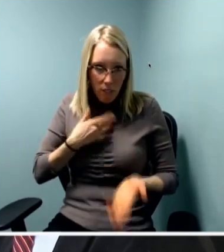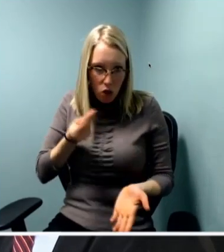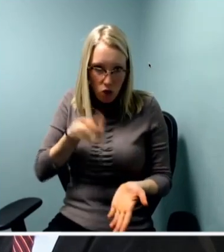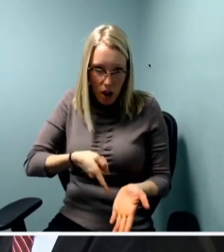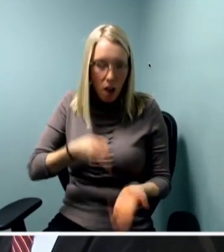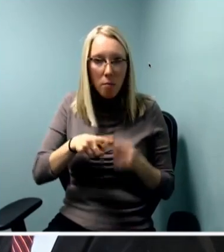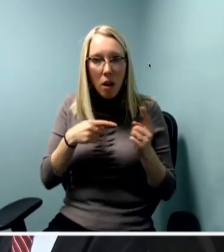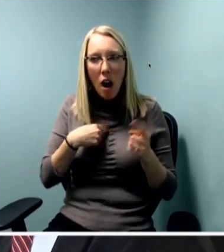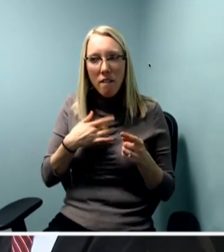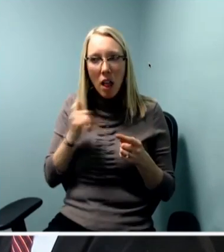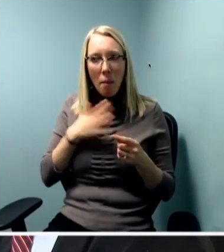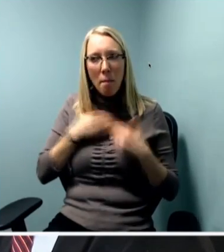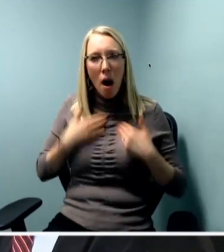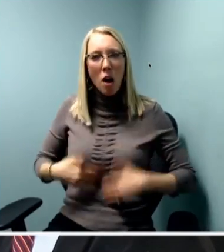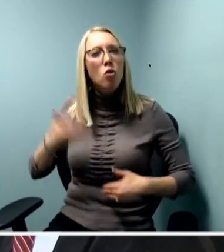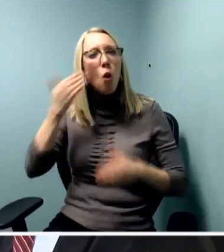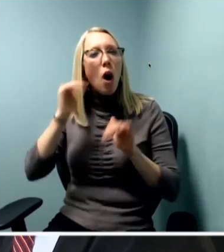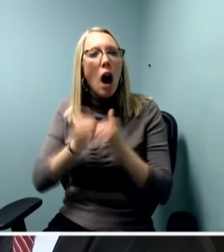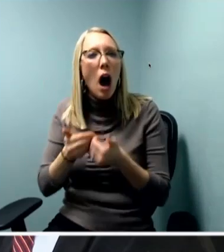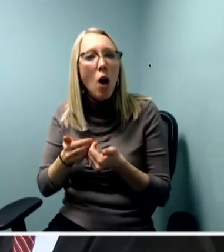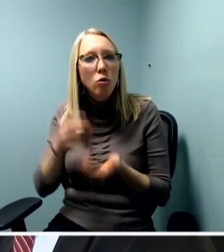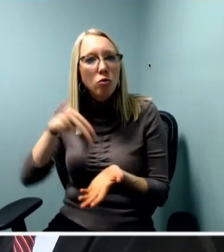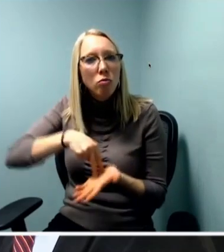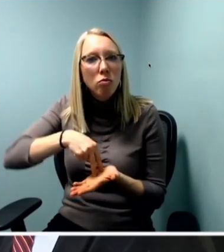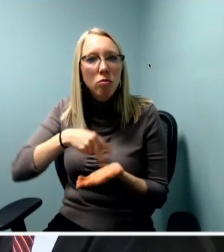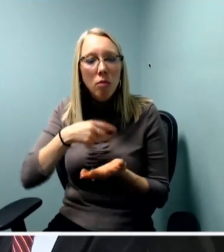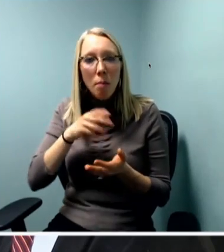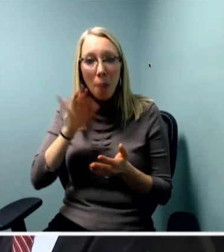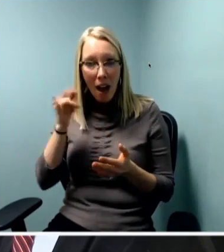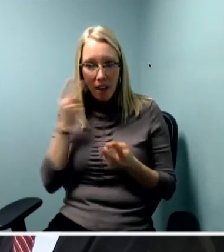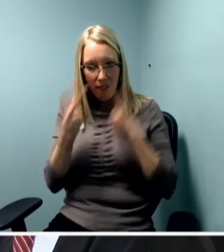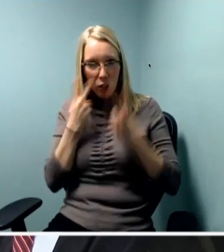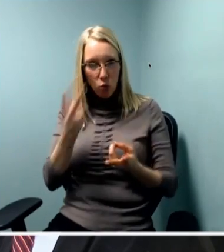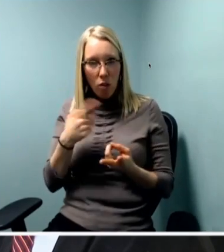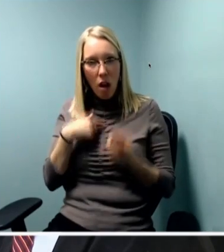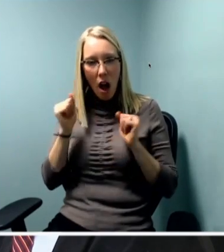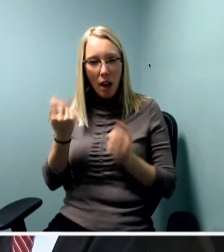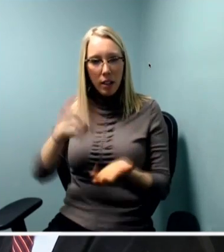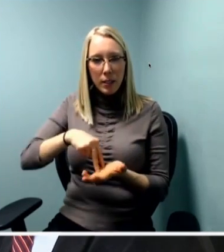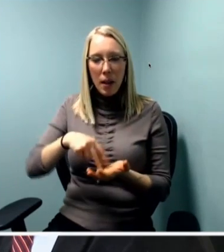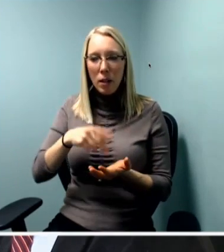I said, "So, I think I can learn to stand up visually." And they're like, "That's backwards in the mirror."